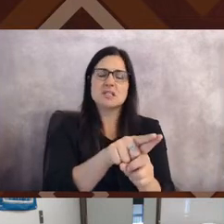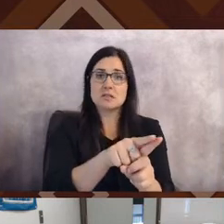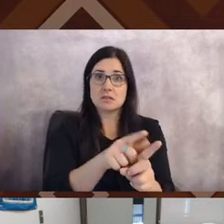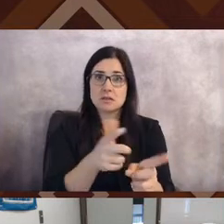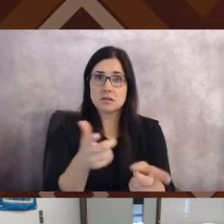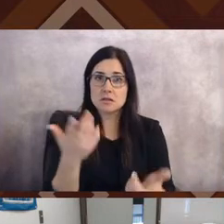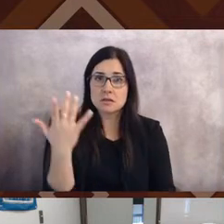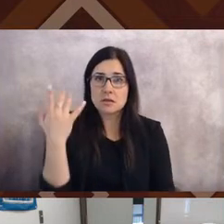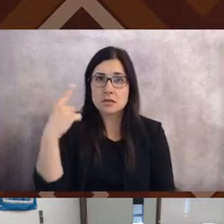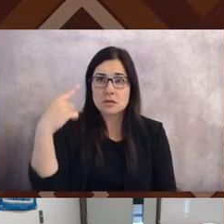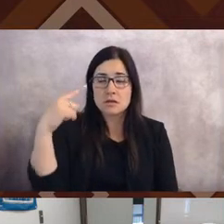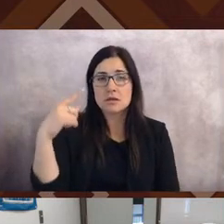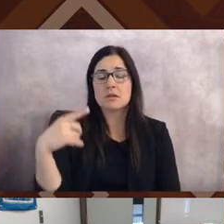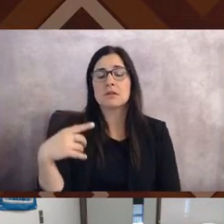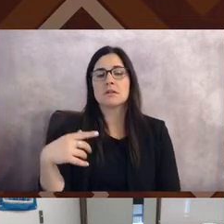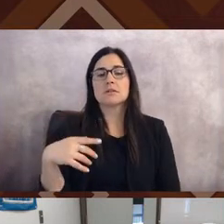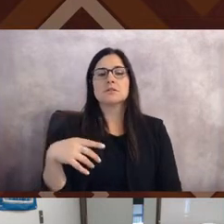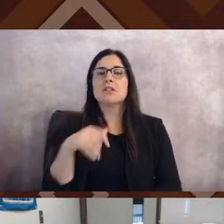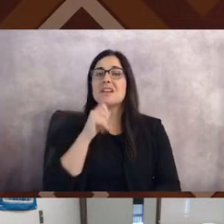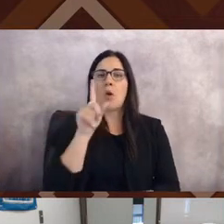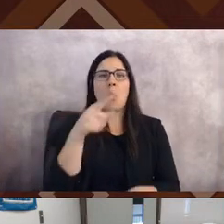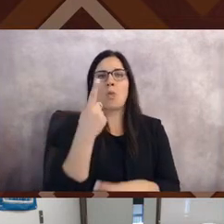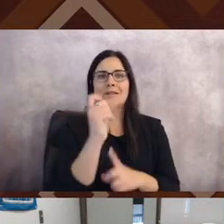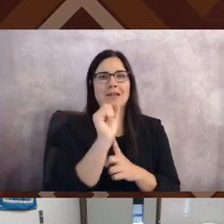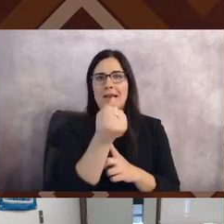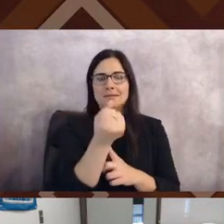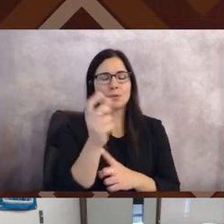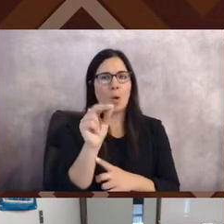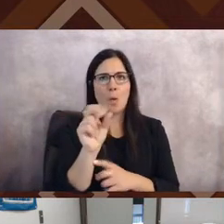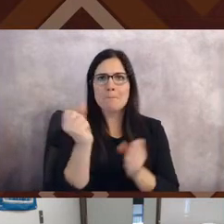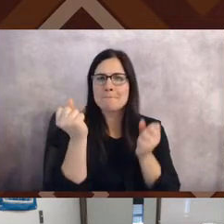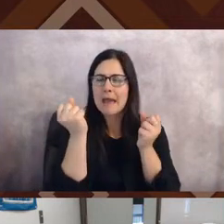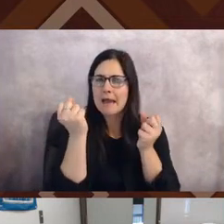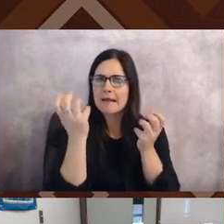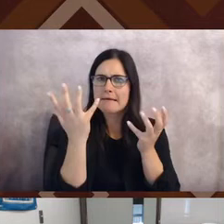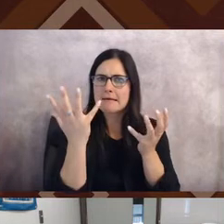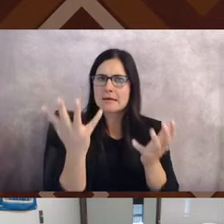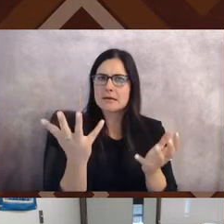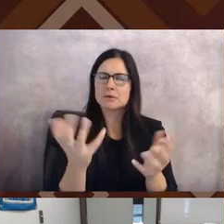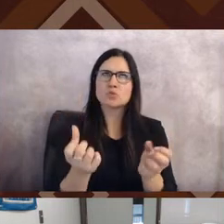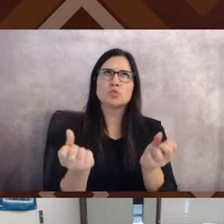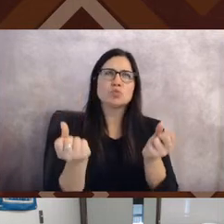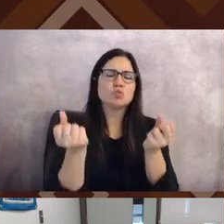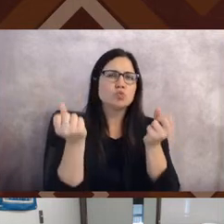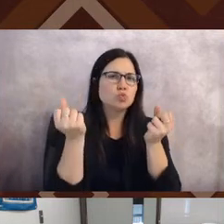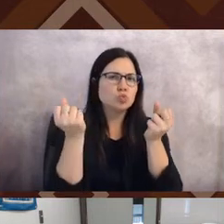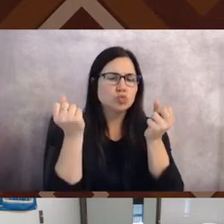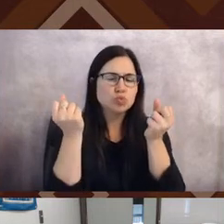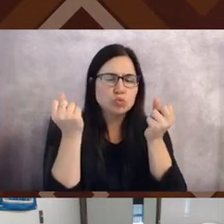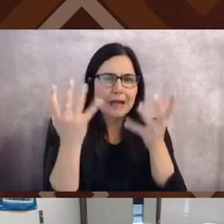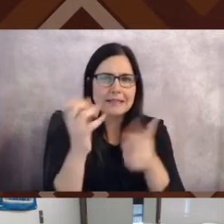Right. And obviously this is not the only case, but there were so many, so many cases of this happening